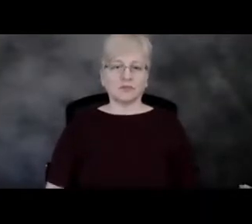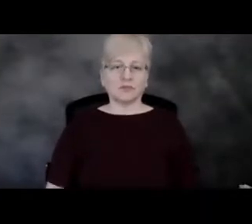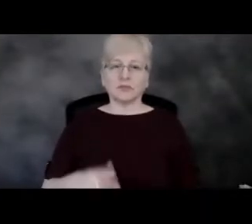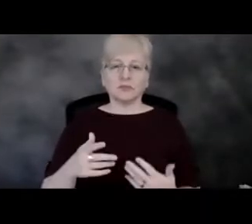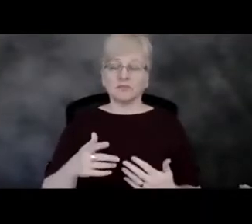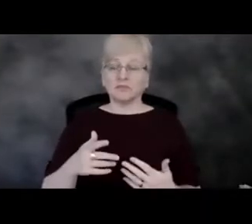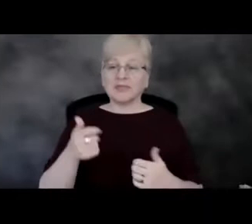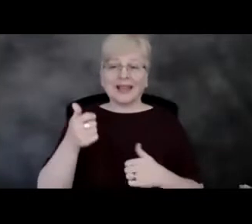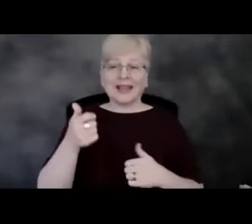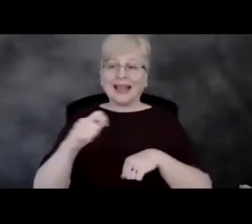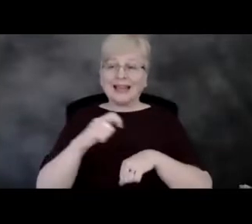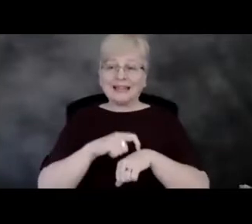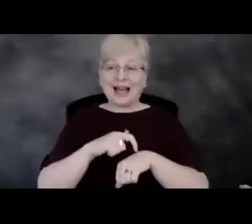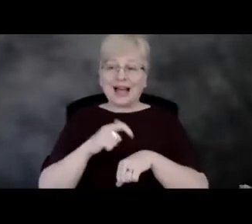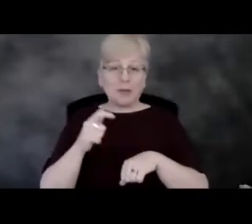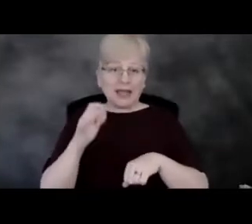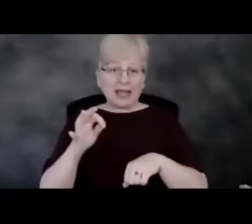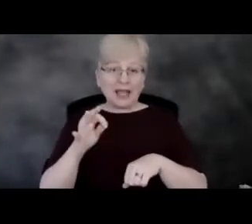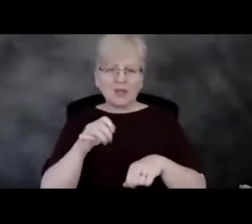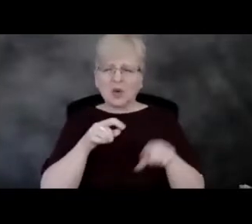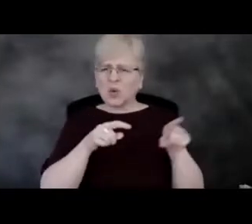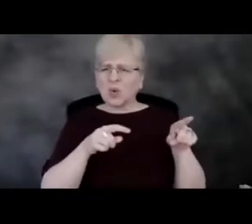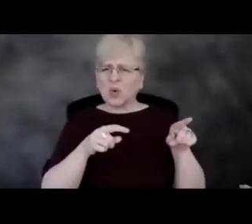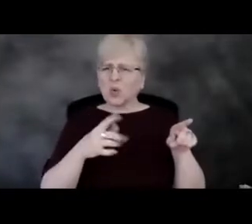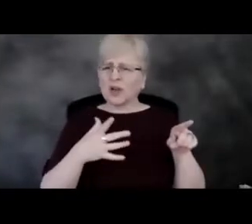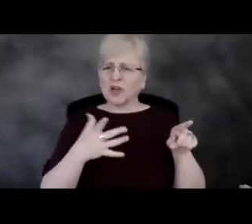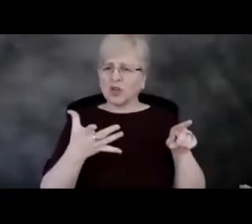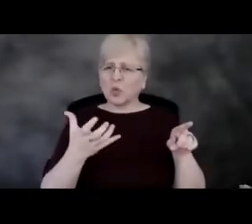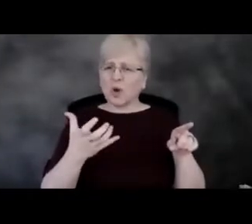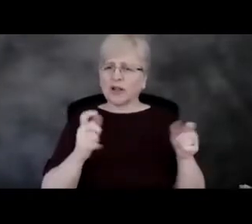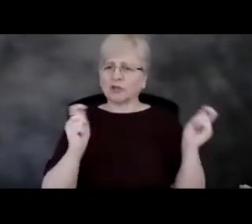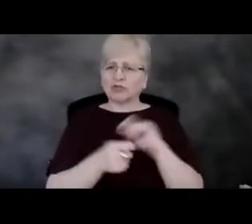you would like to change the color scheme here, the backgrounds and the designs, if